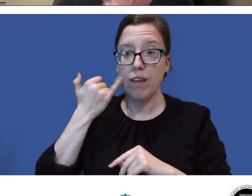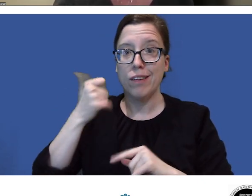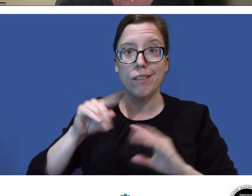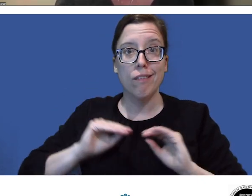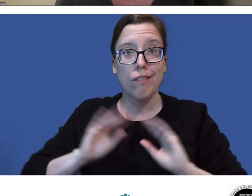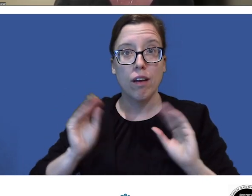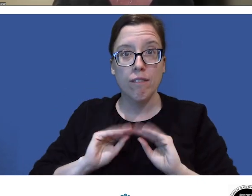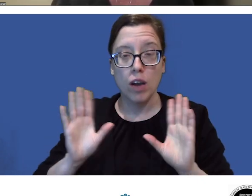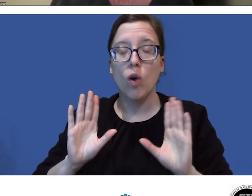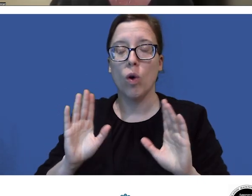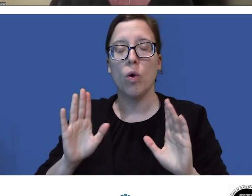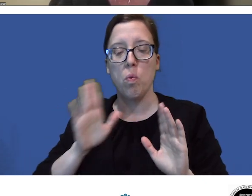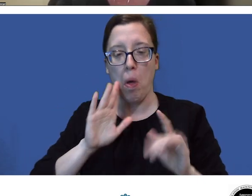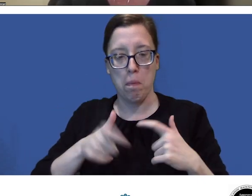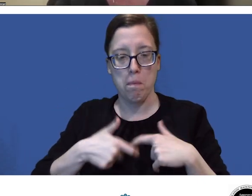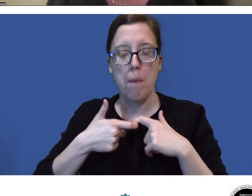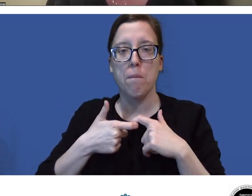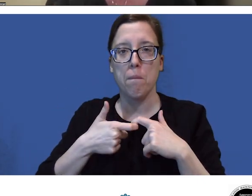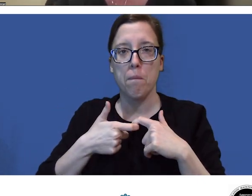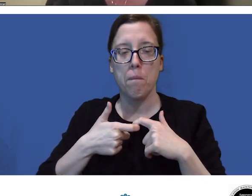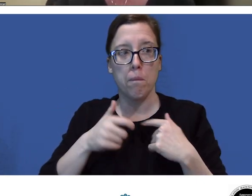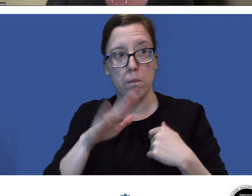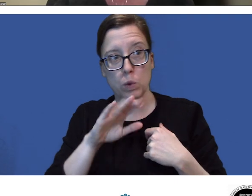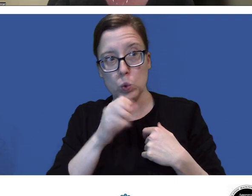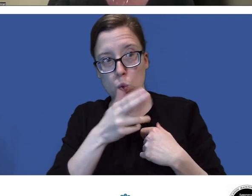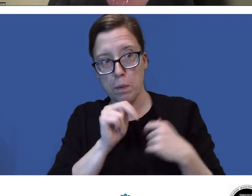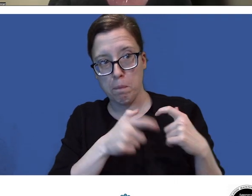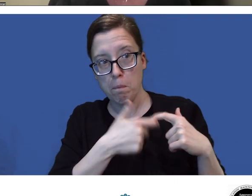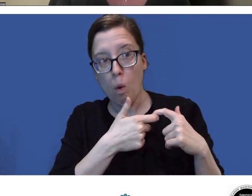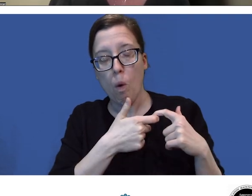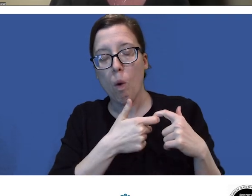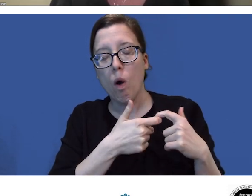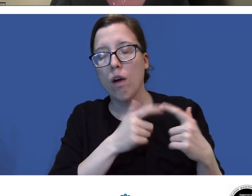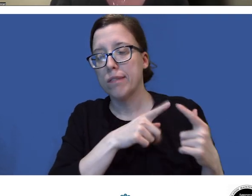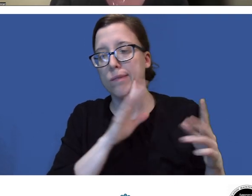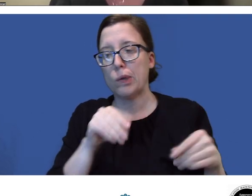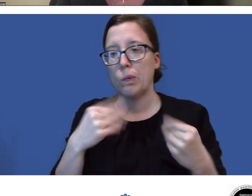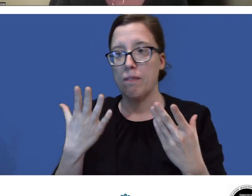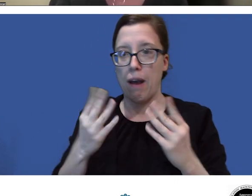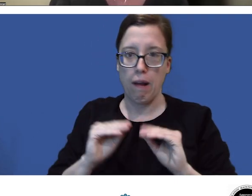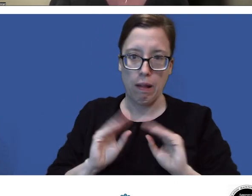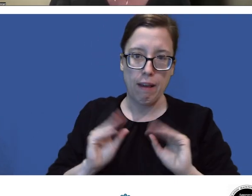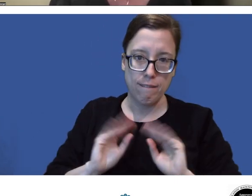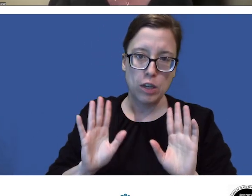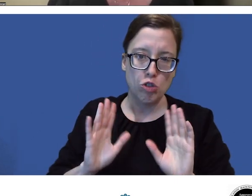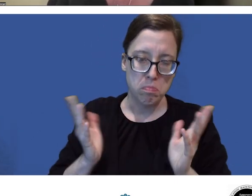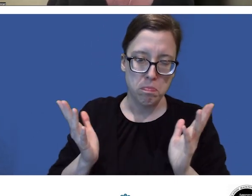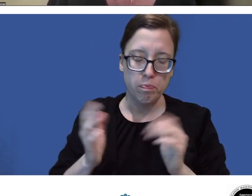at any point in time, we can stop Susan and see if she can provide that clarification.